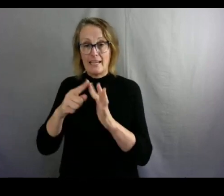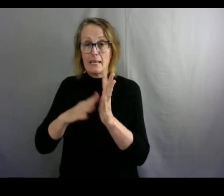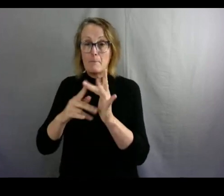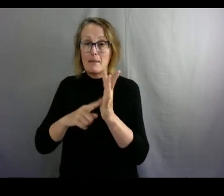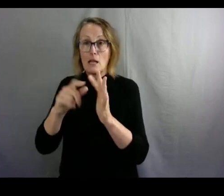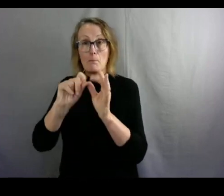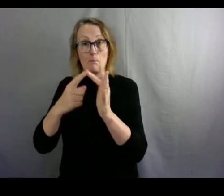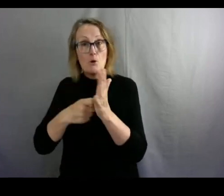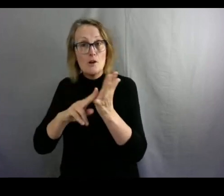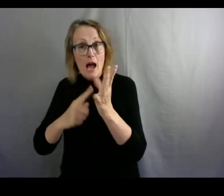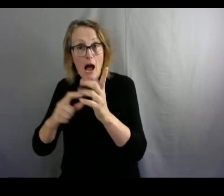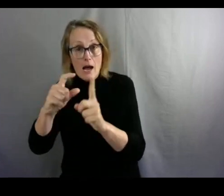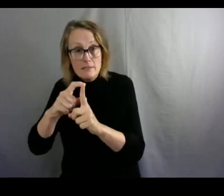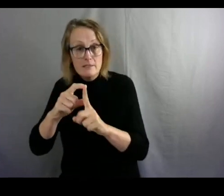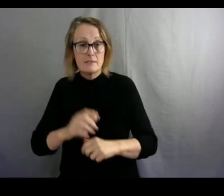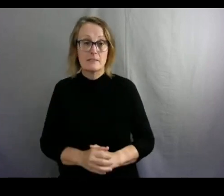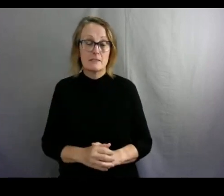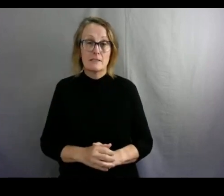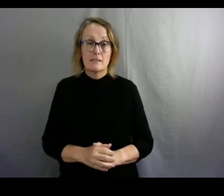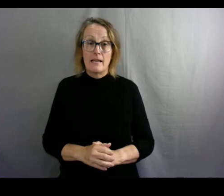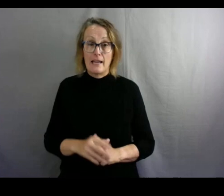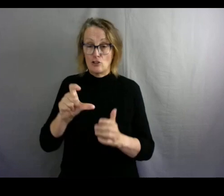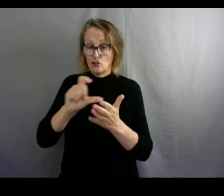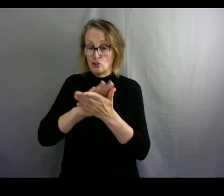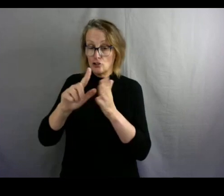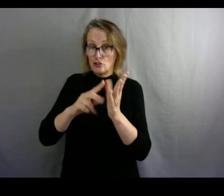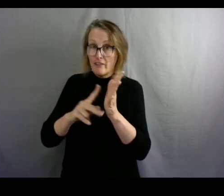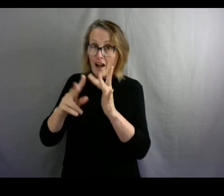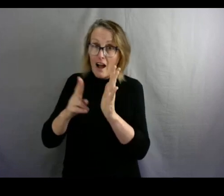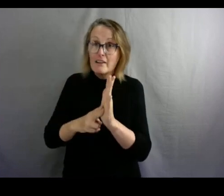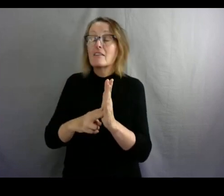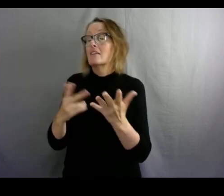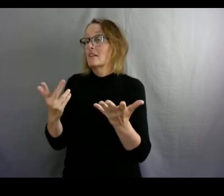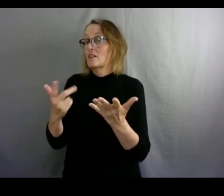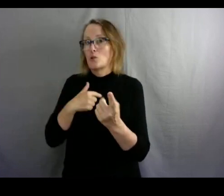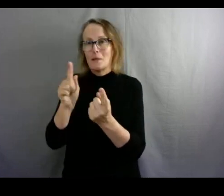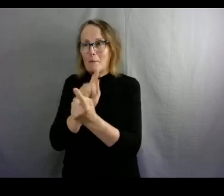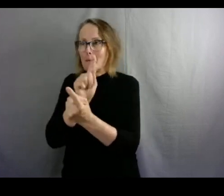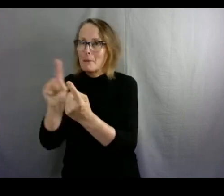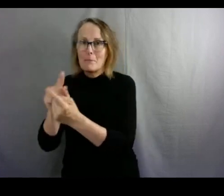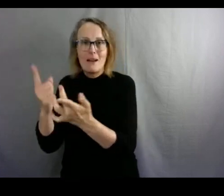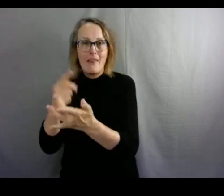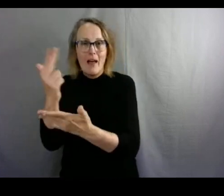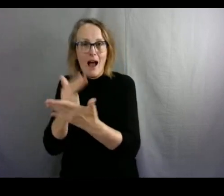of somebody like Puvis de Chavannes, for example. He discovers at the end of the '80s